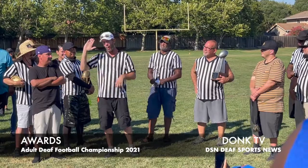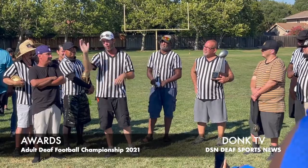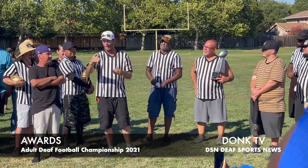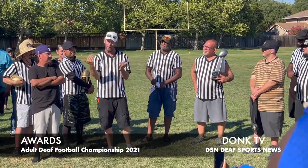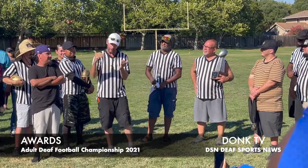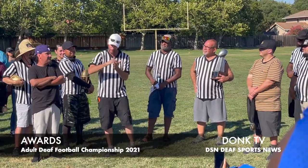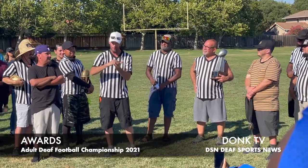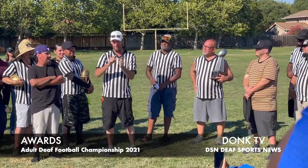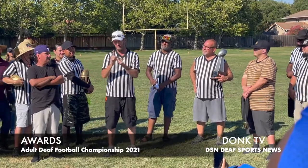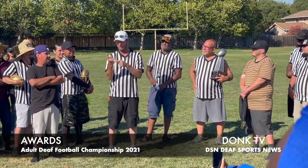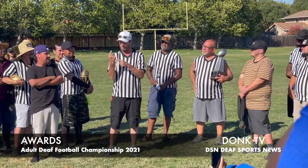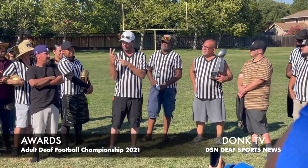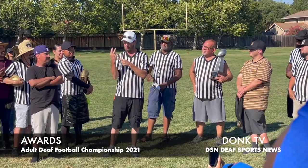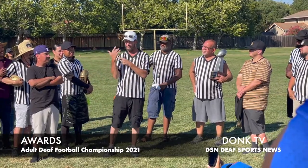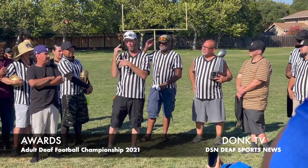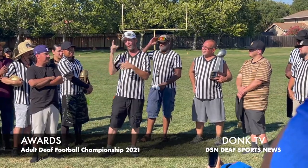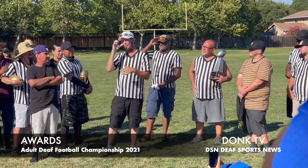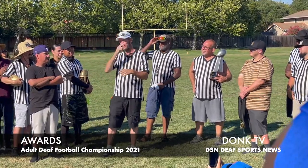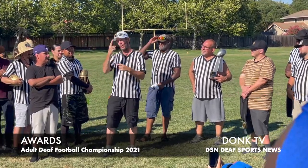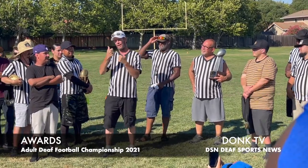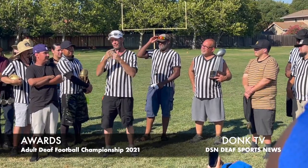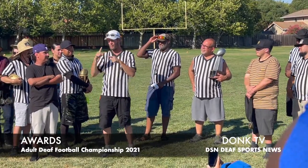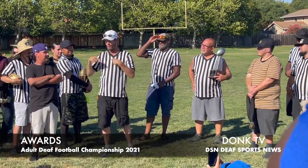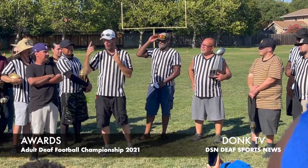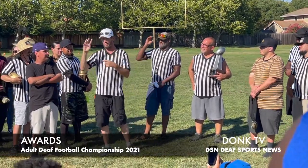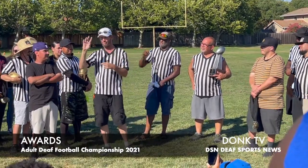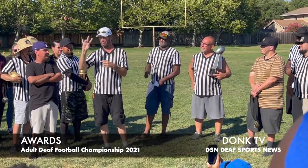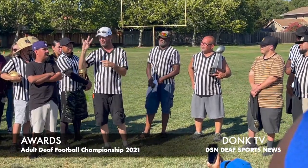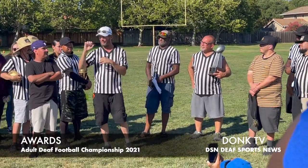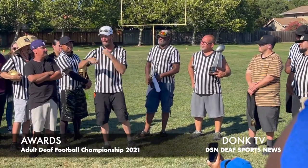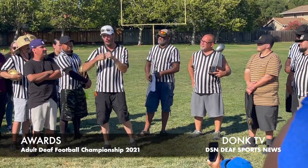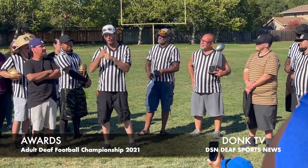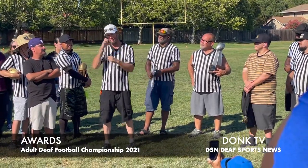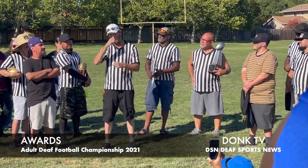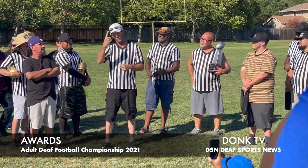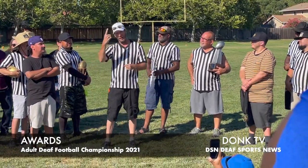Same as years past, not missed but a few games all in 7 years